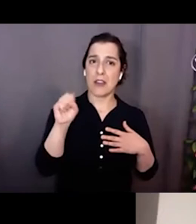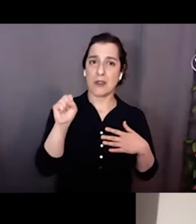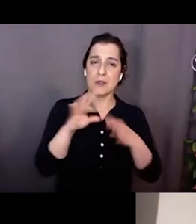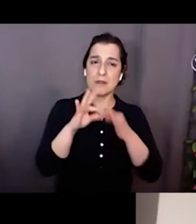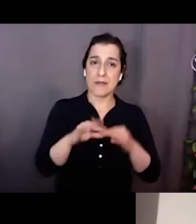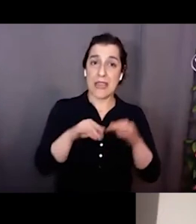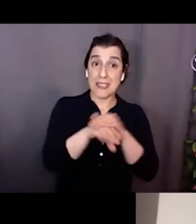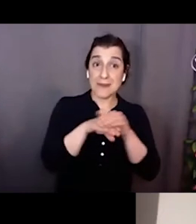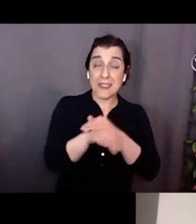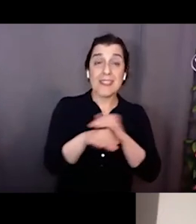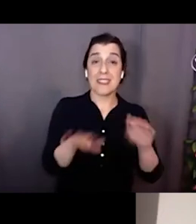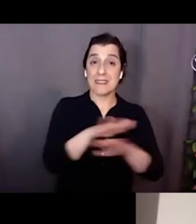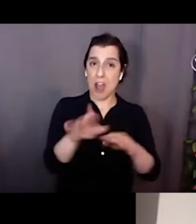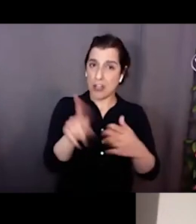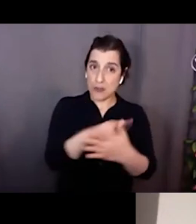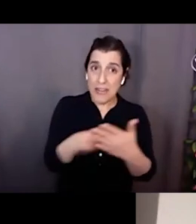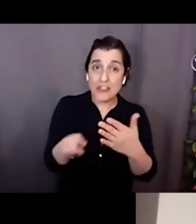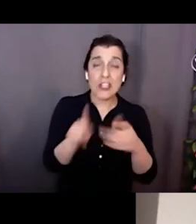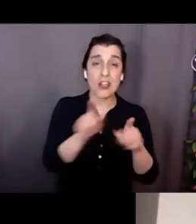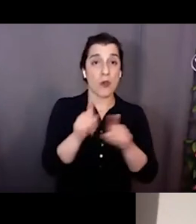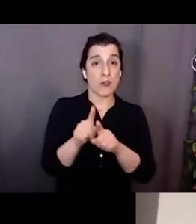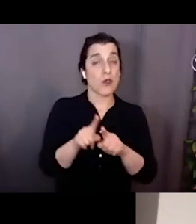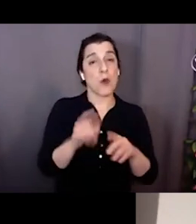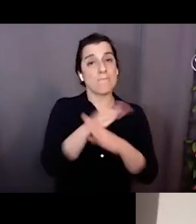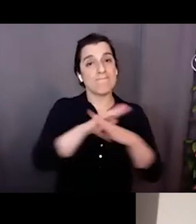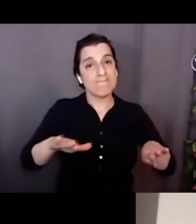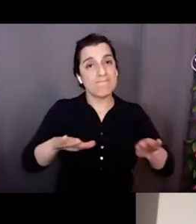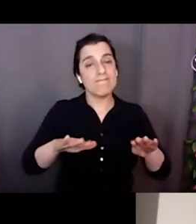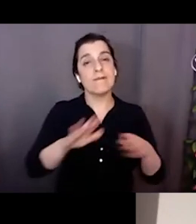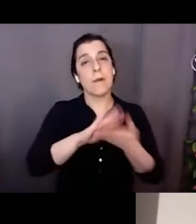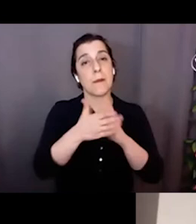Um, seems to have like it's changing shape as of like every day,